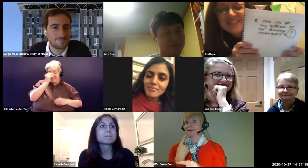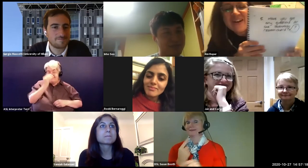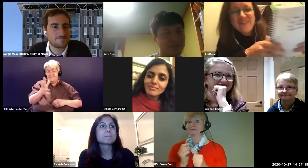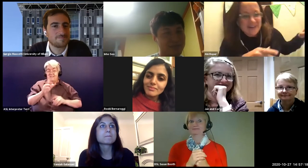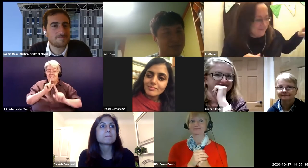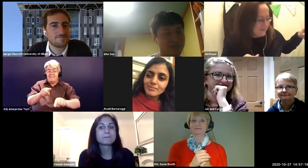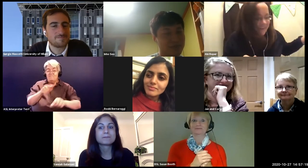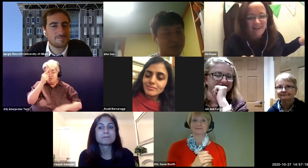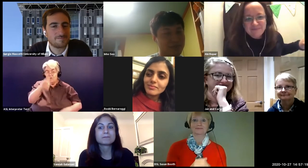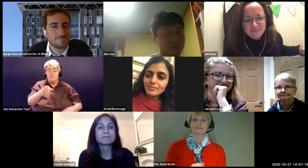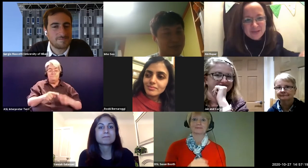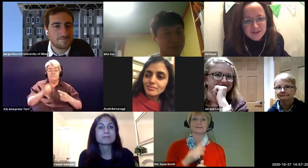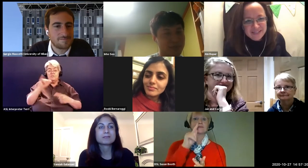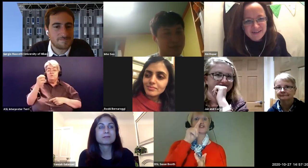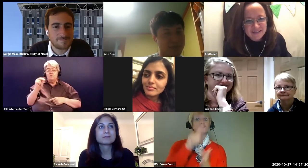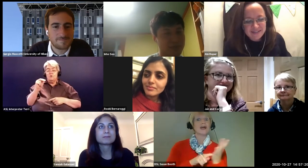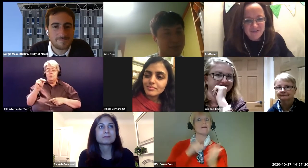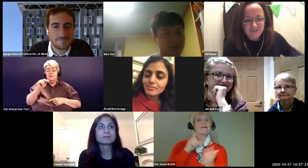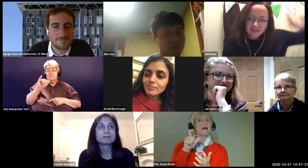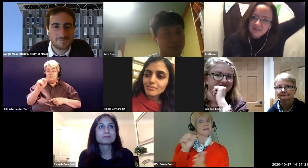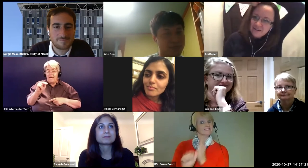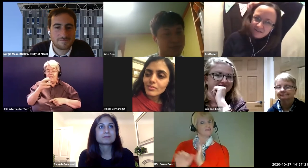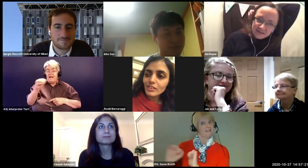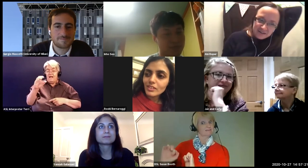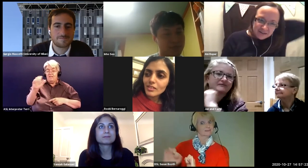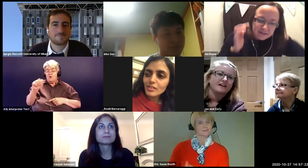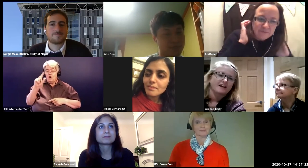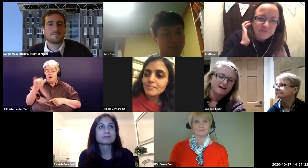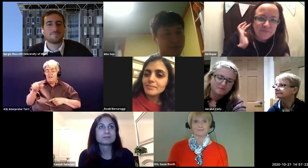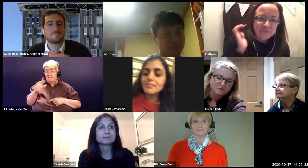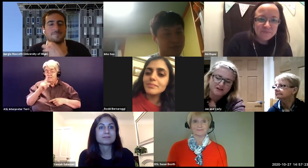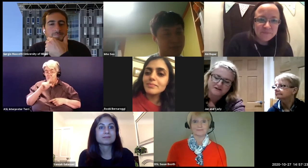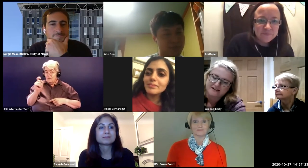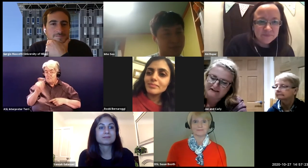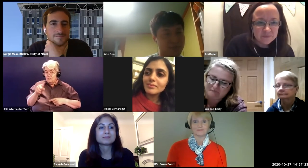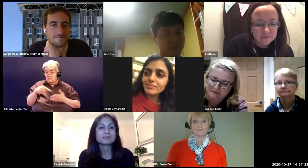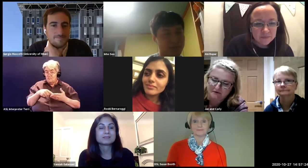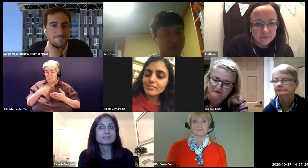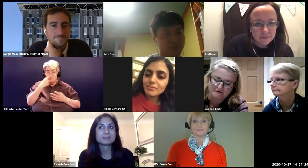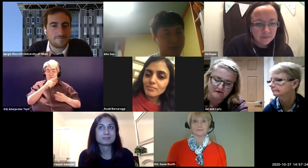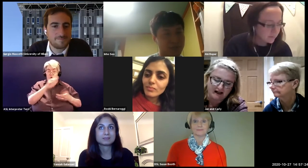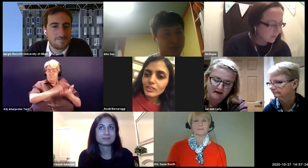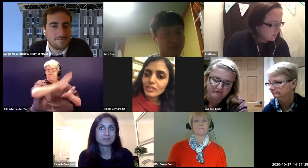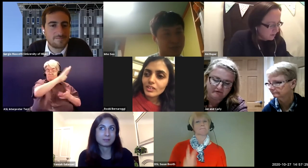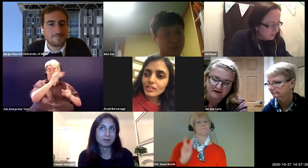so um Jan and Carly maybe you could start us off um we just wondered if people felt